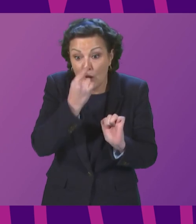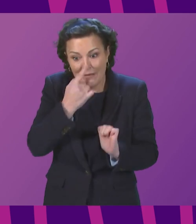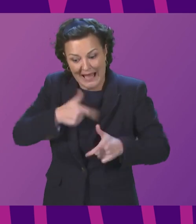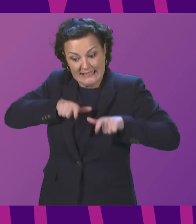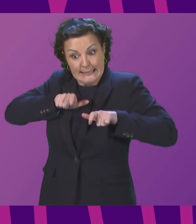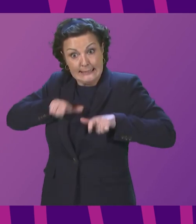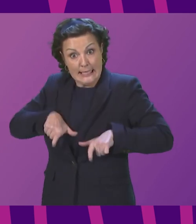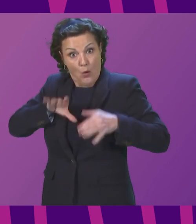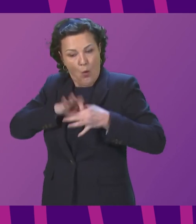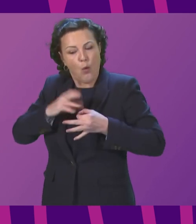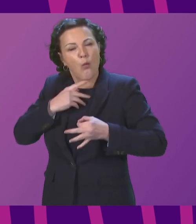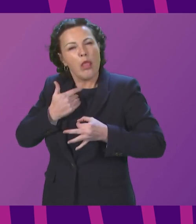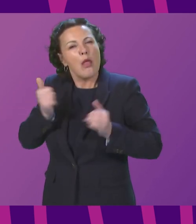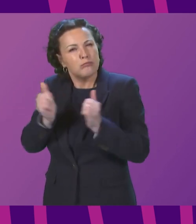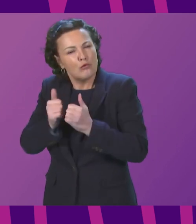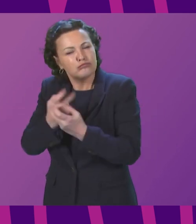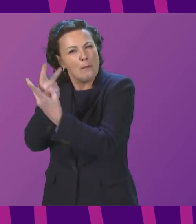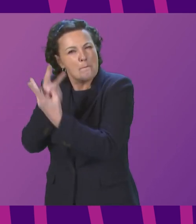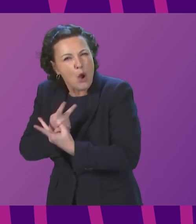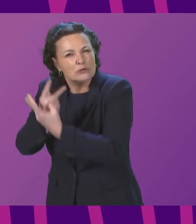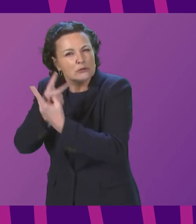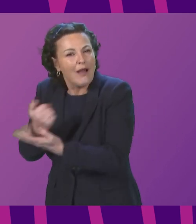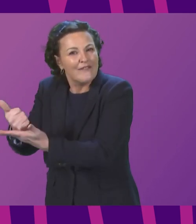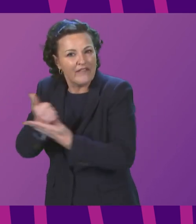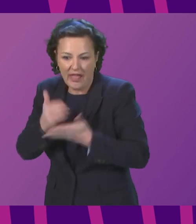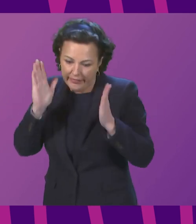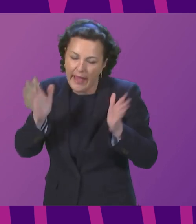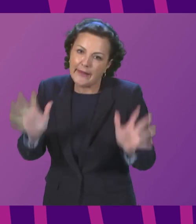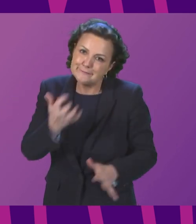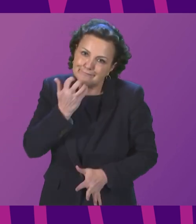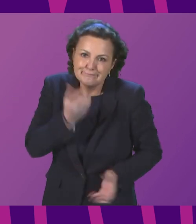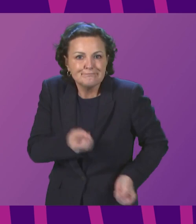with appropriate monitoring and advice rather than be admitted to hospital. That work will